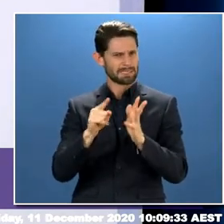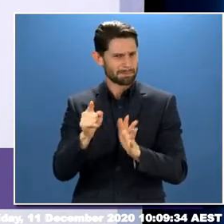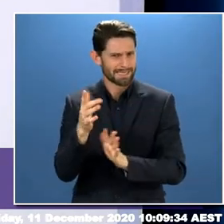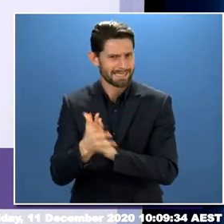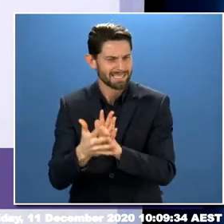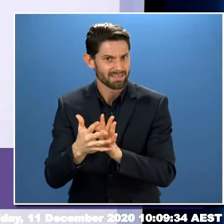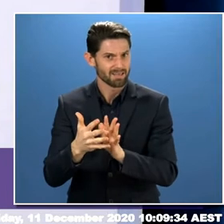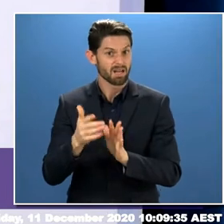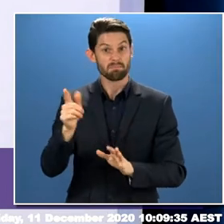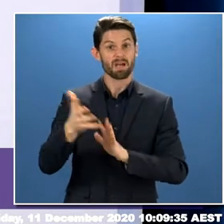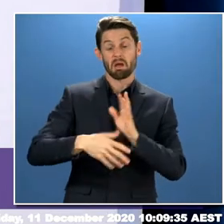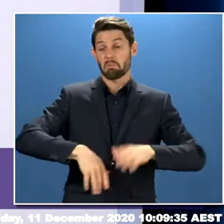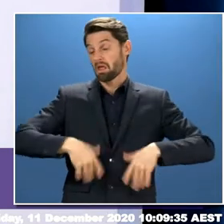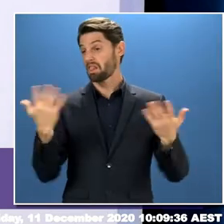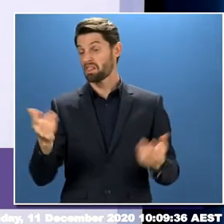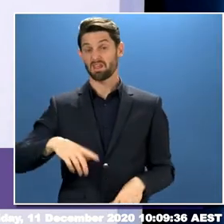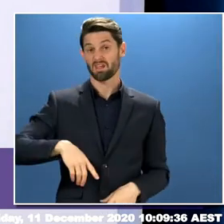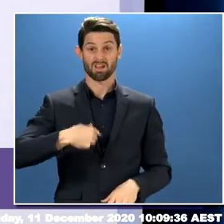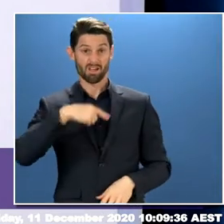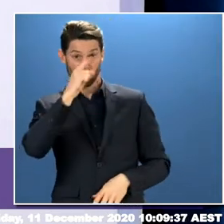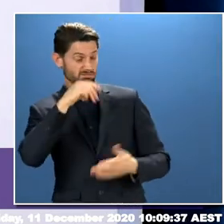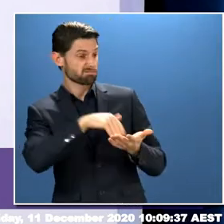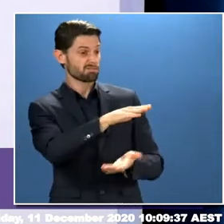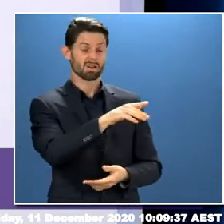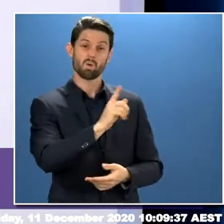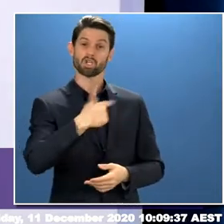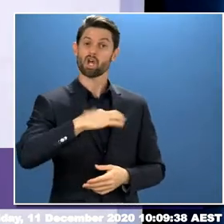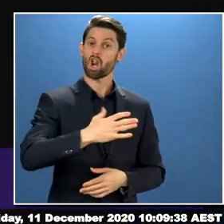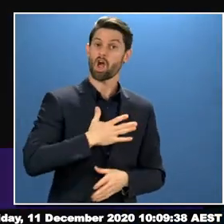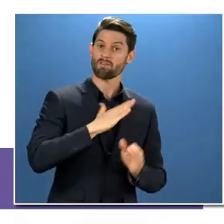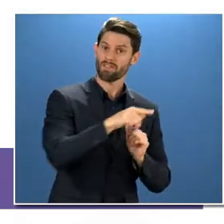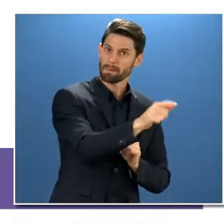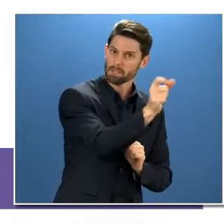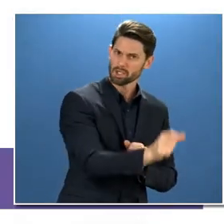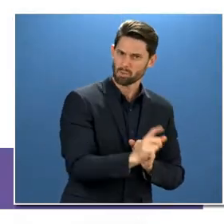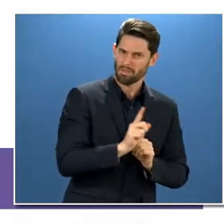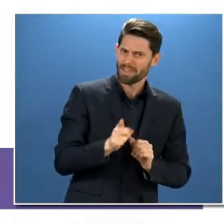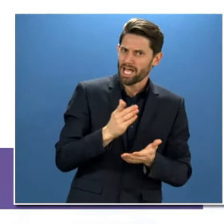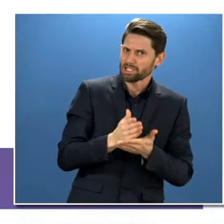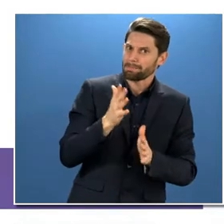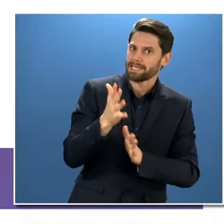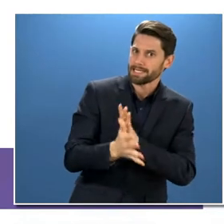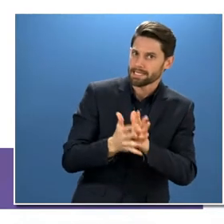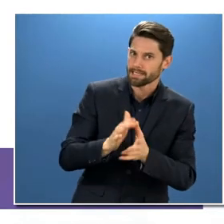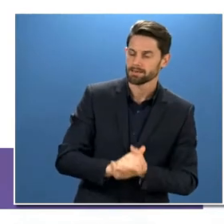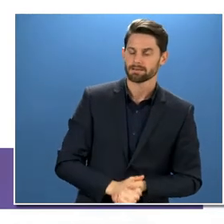That I don't like something happening, is that a detriment in employment? It relates to --- first of all what you do, in a